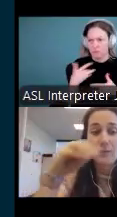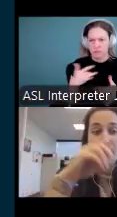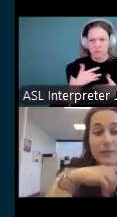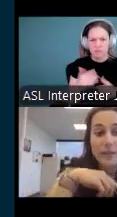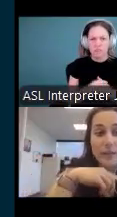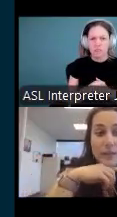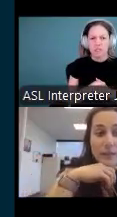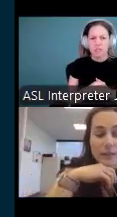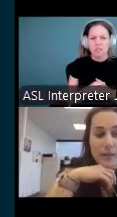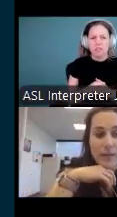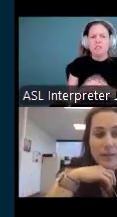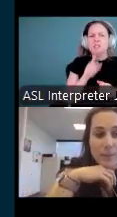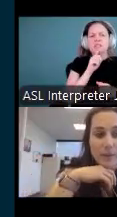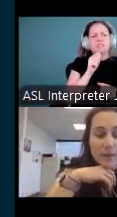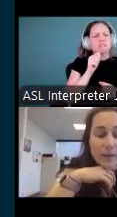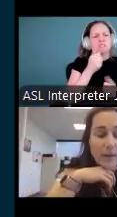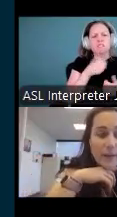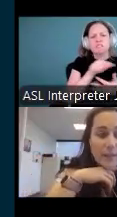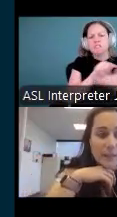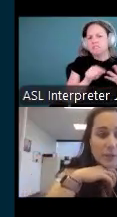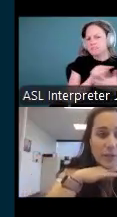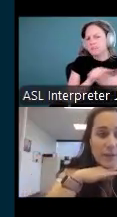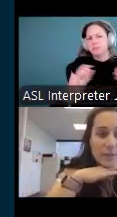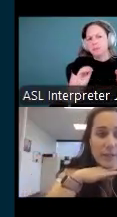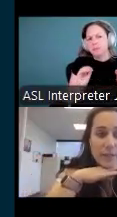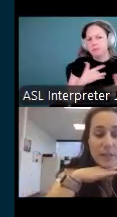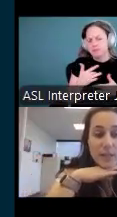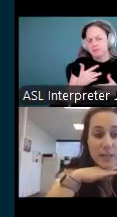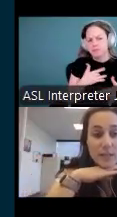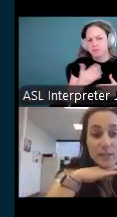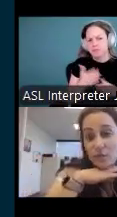them, even the little guy with that has a history of HIV, he's